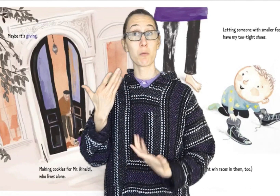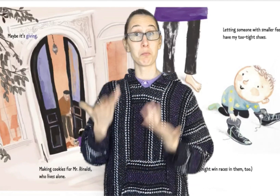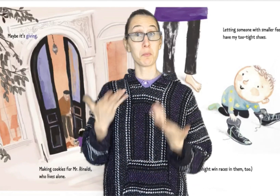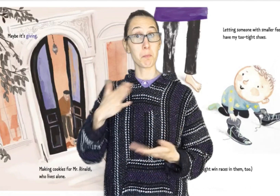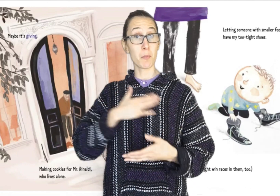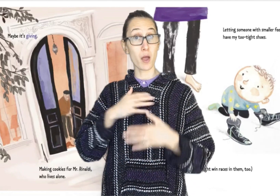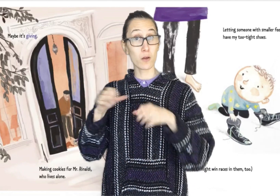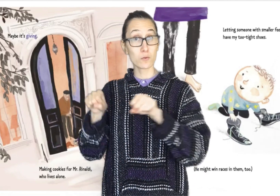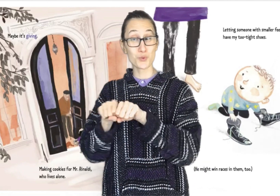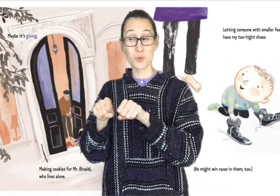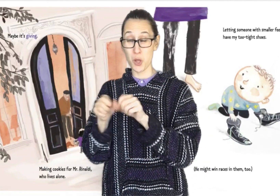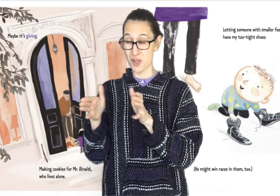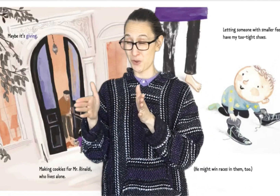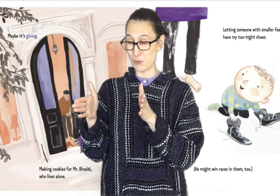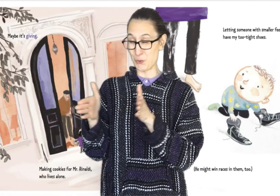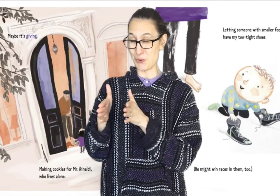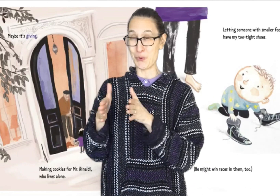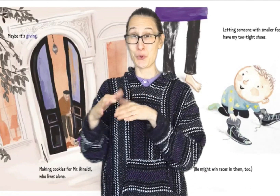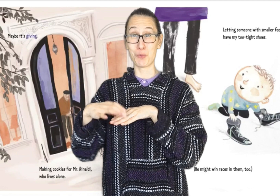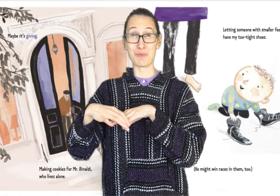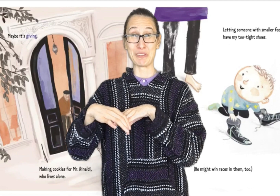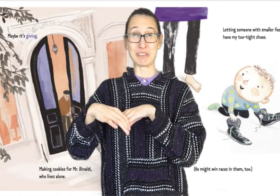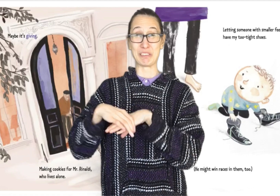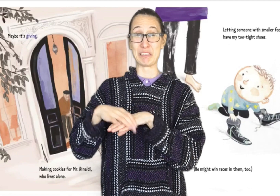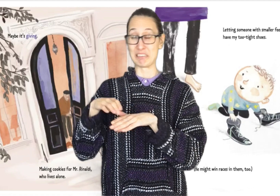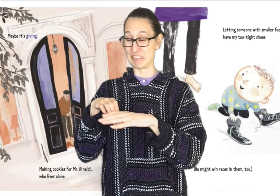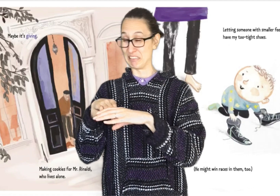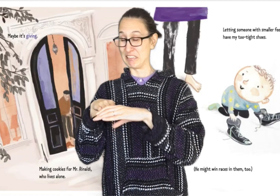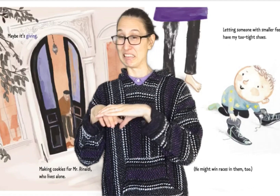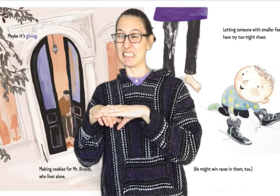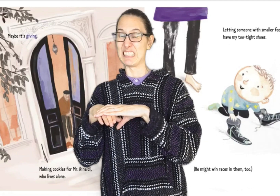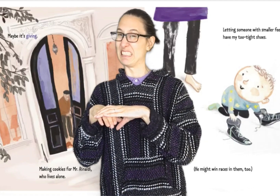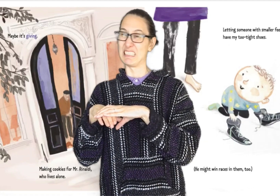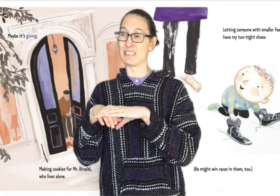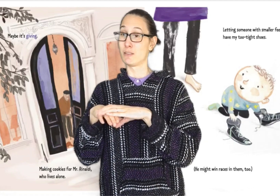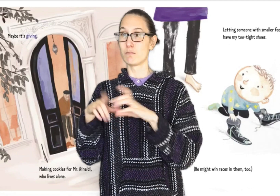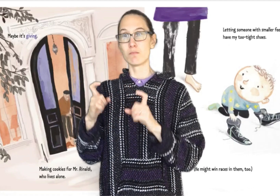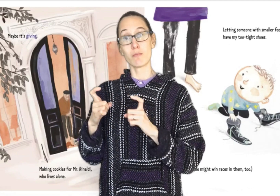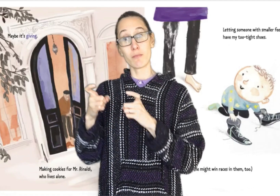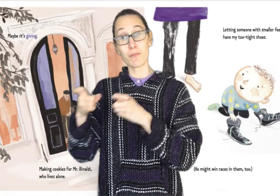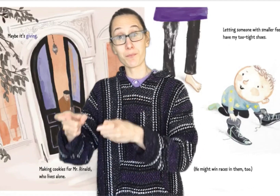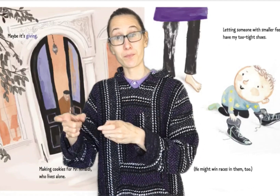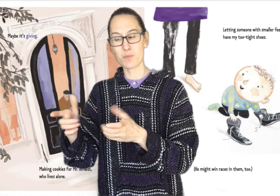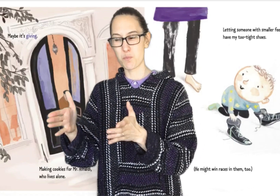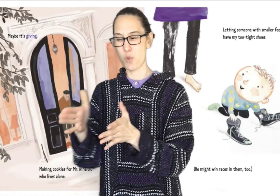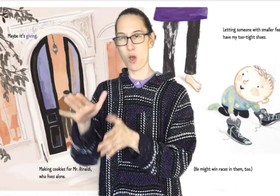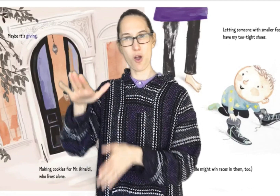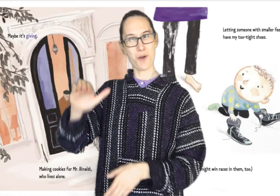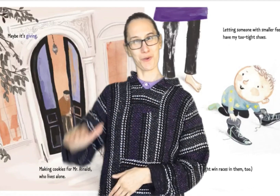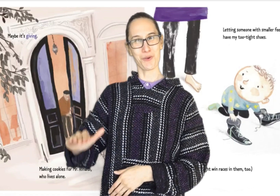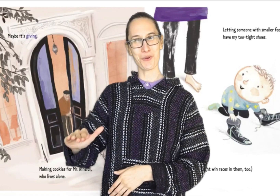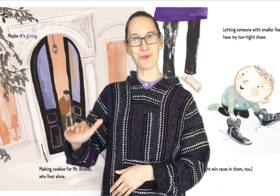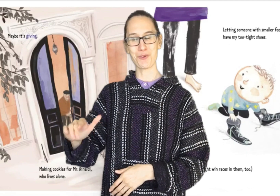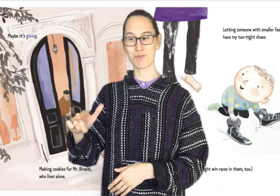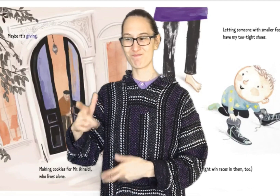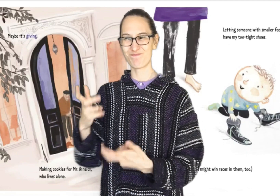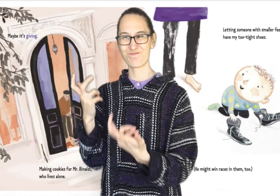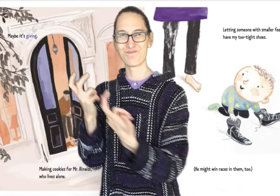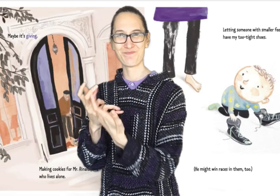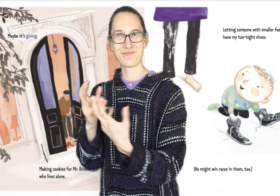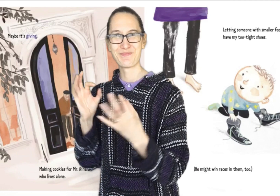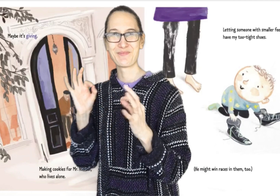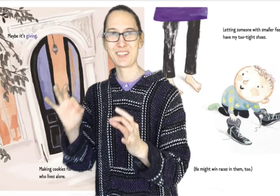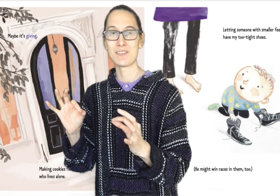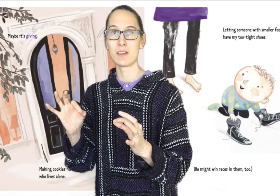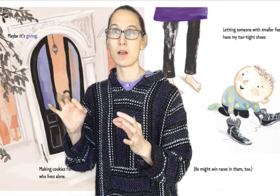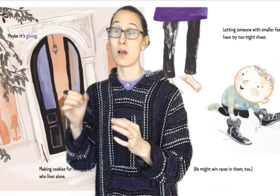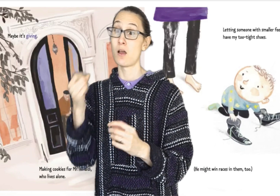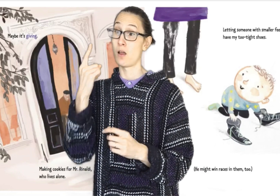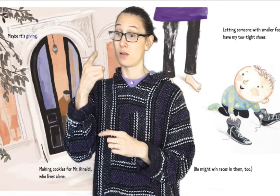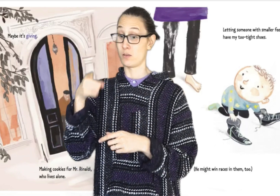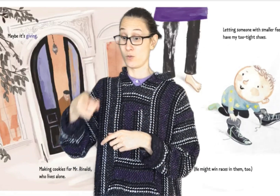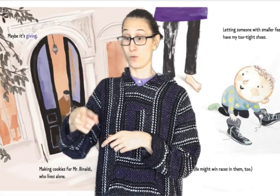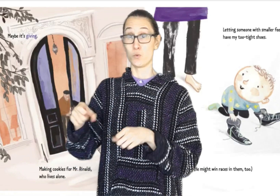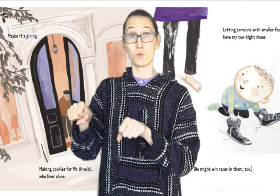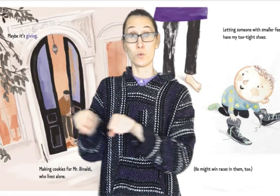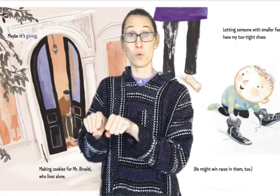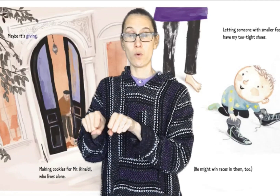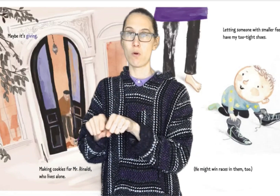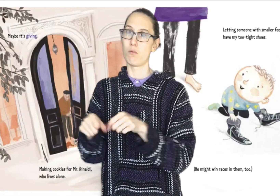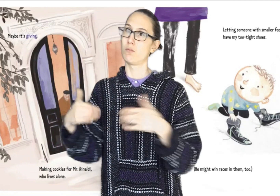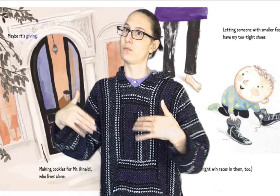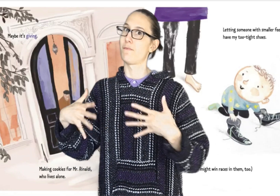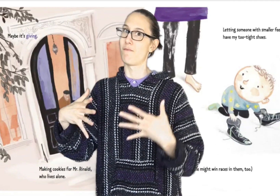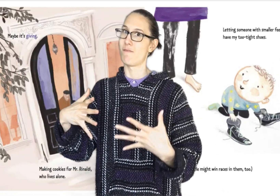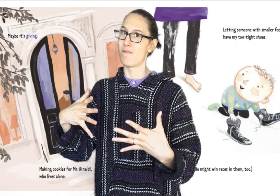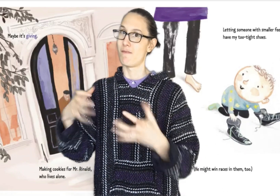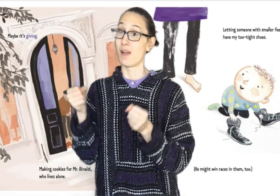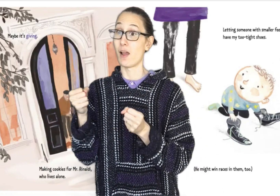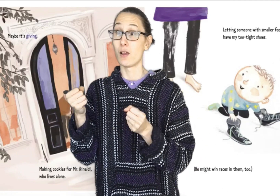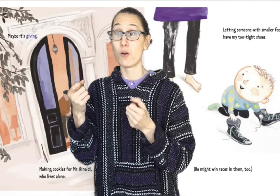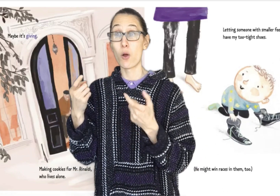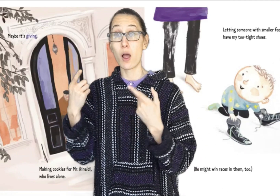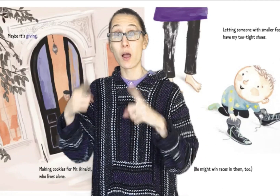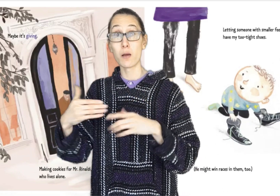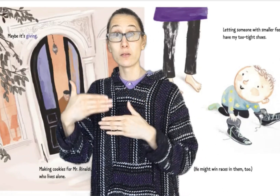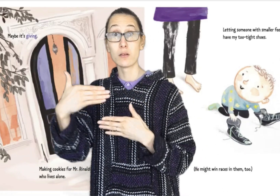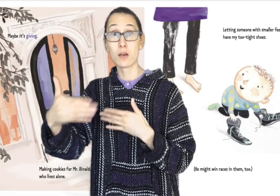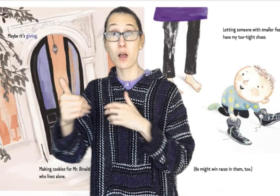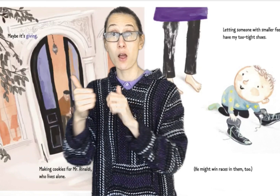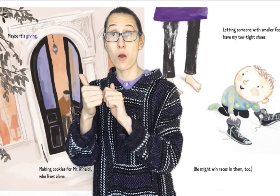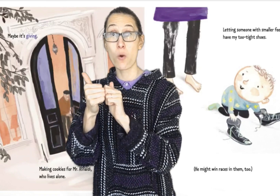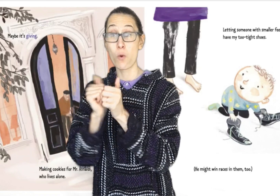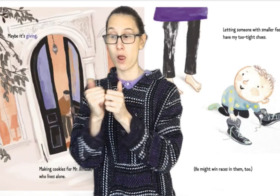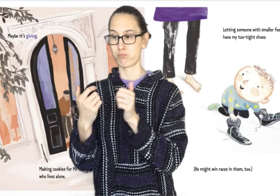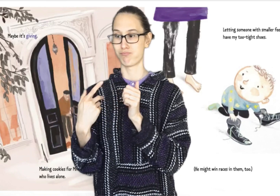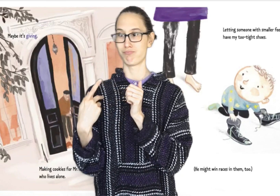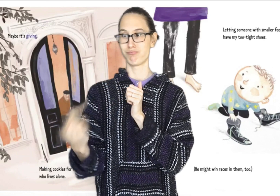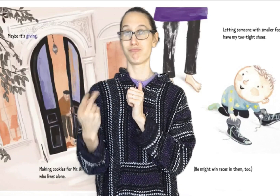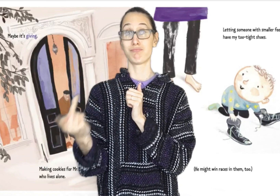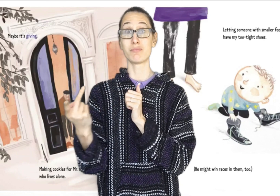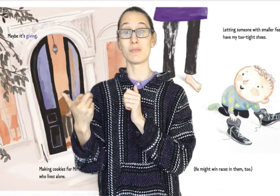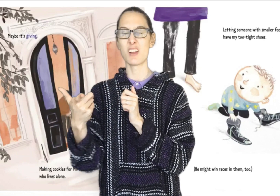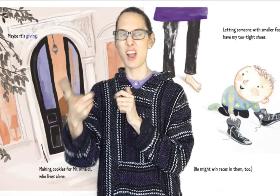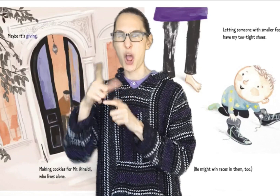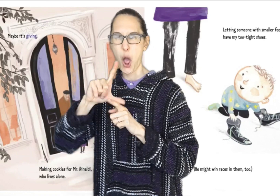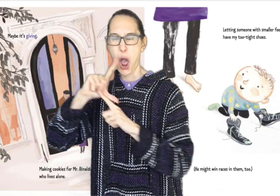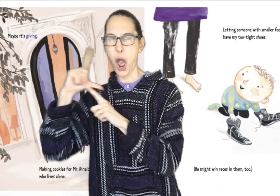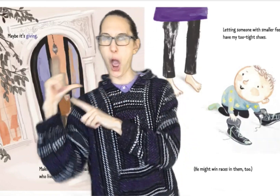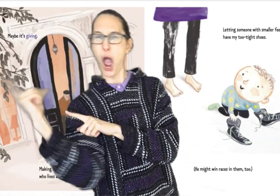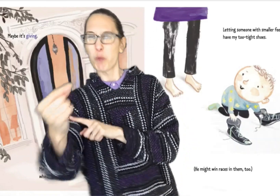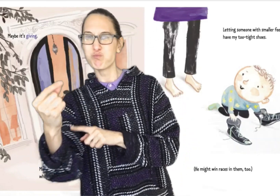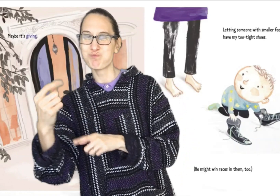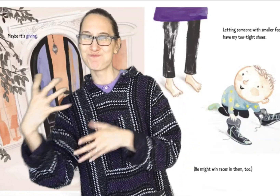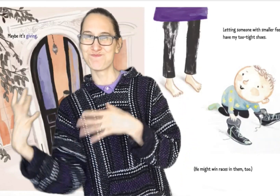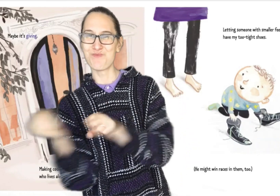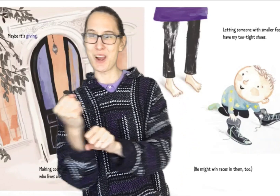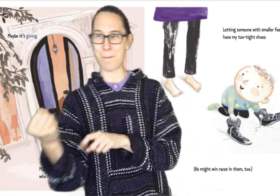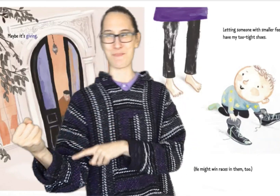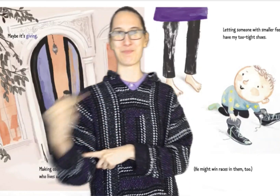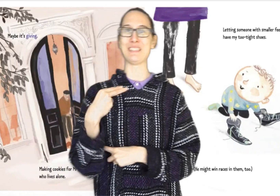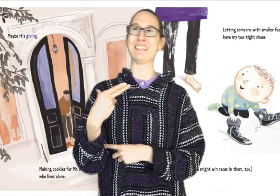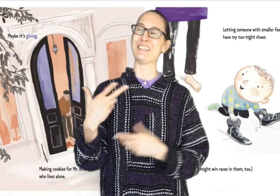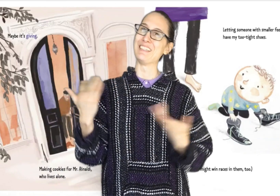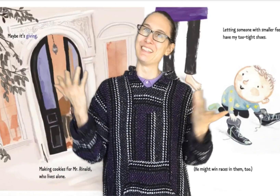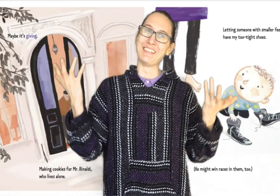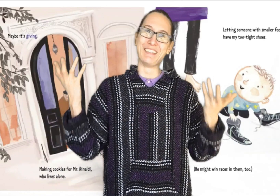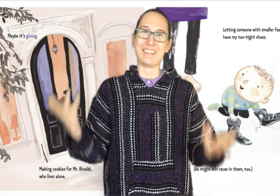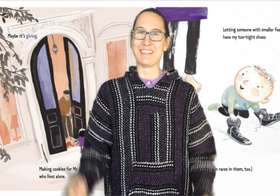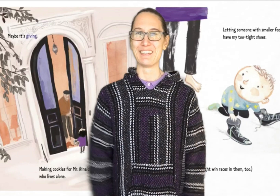Letting someone with smaller feet have my too-tight shoes. (He might win races in them too)